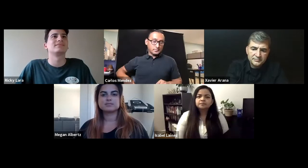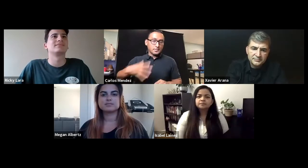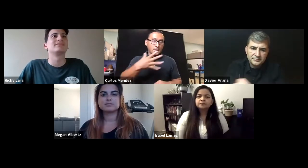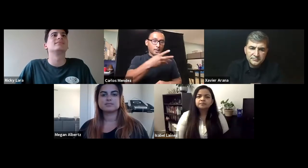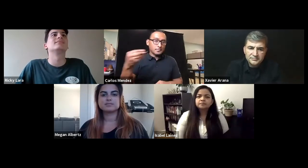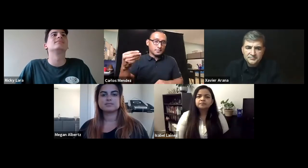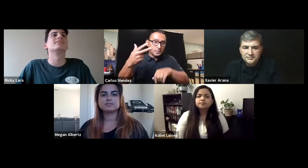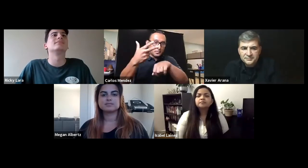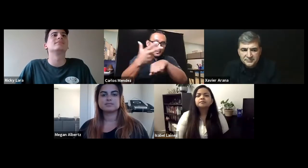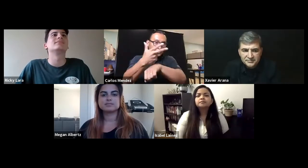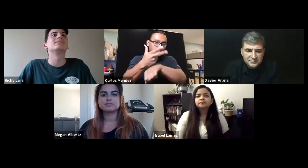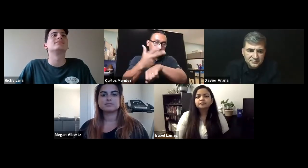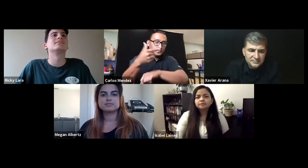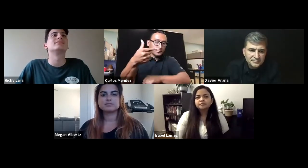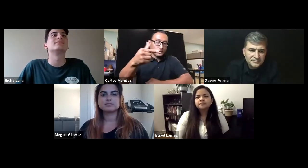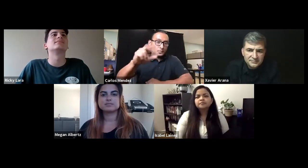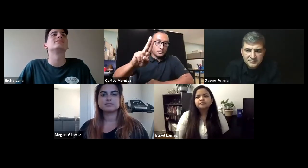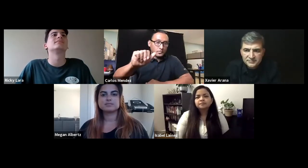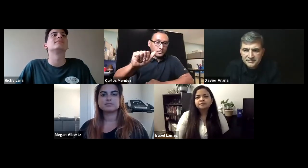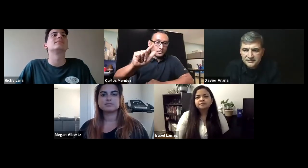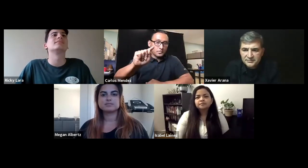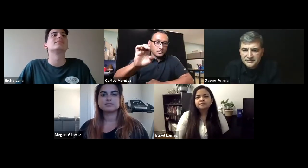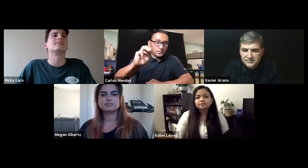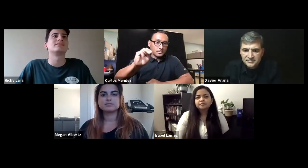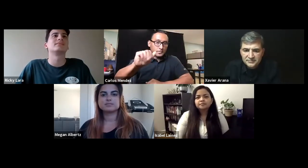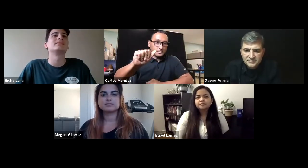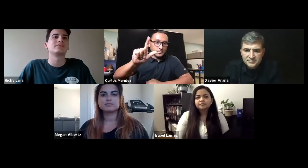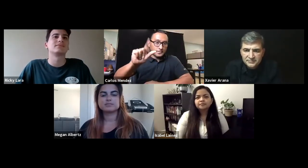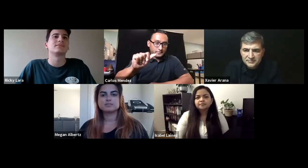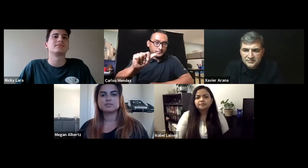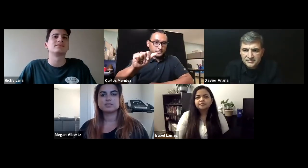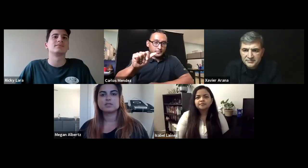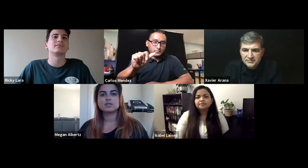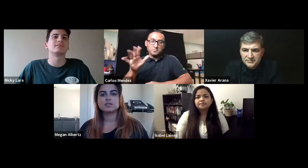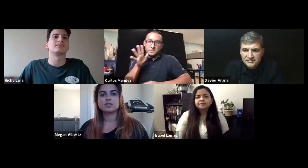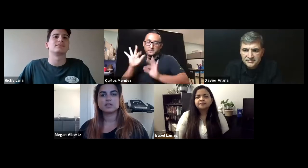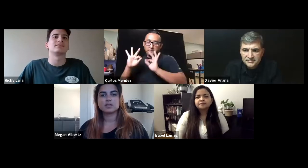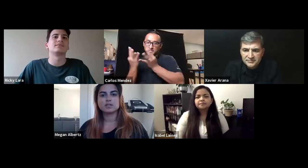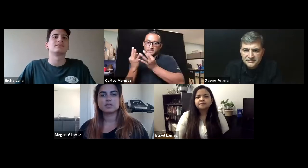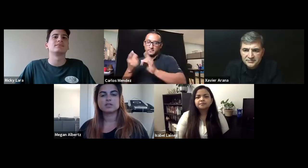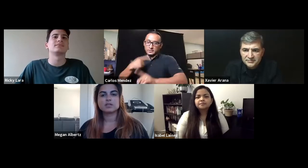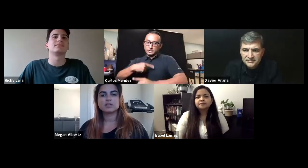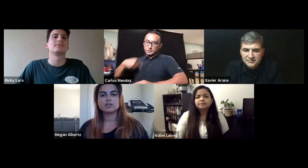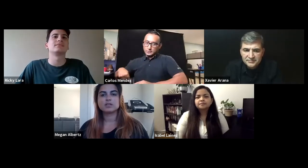My family is from China and Guatemala.